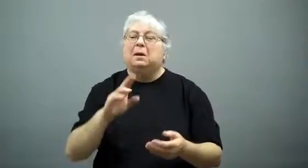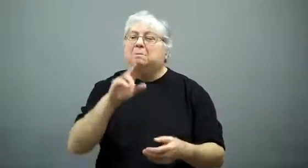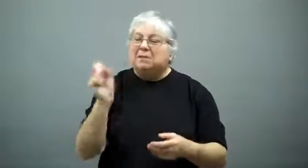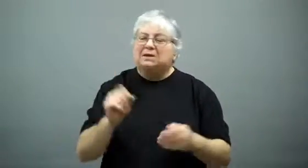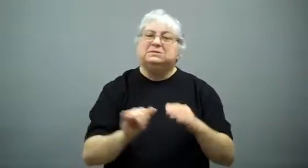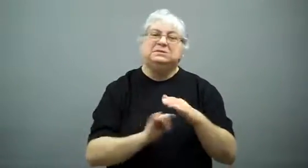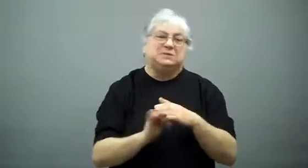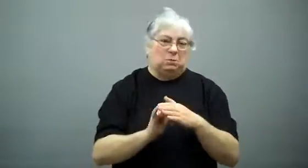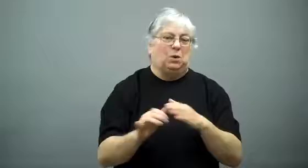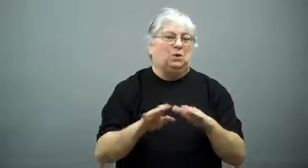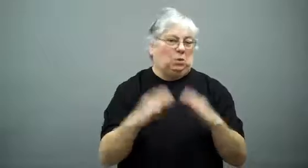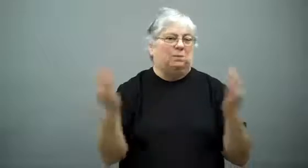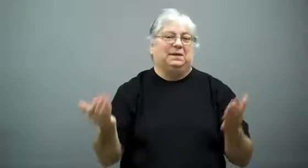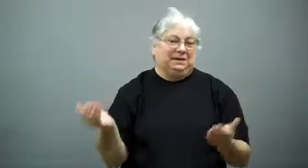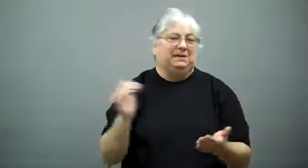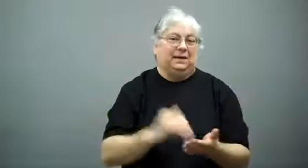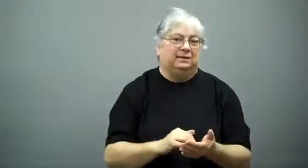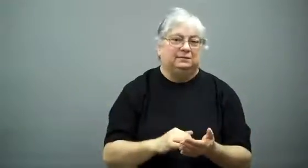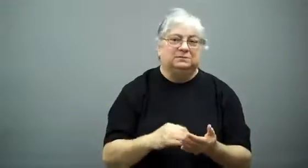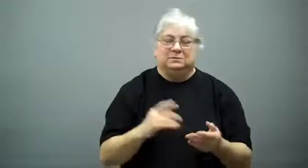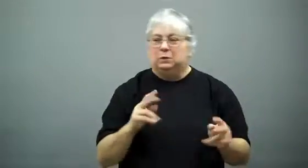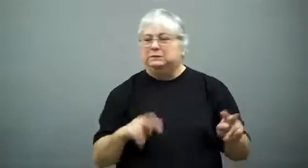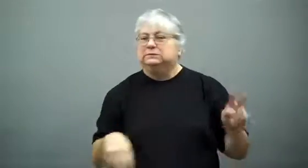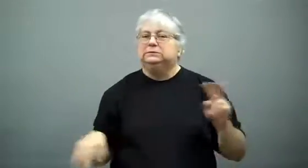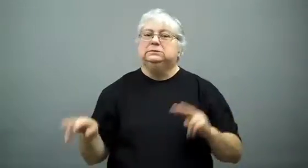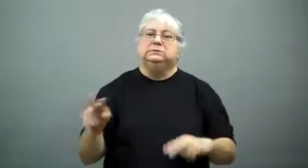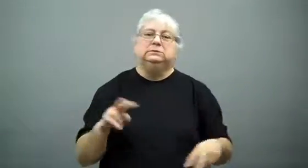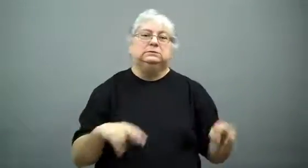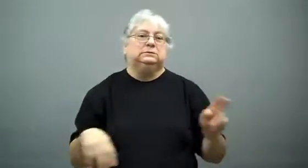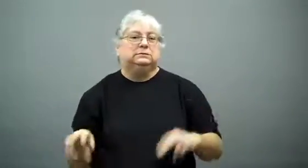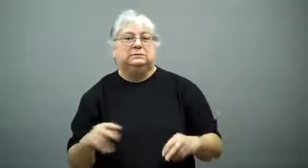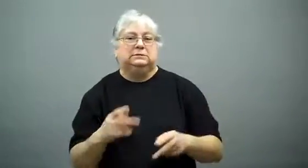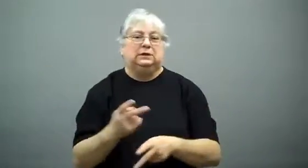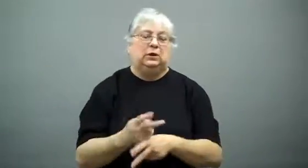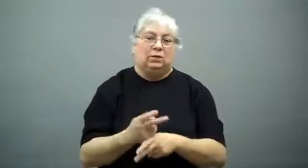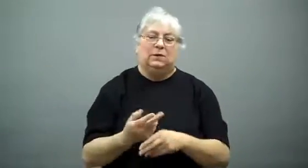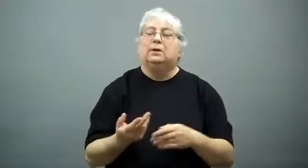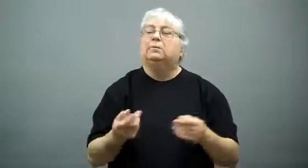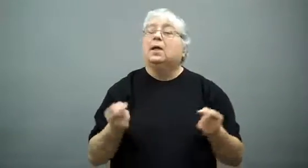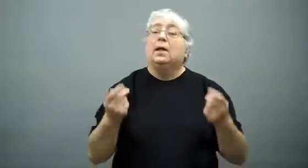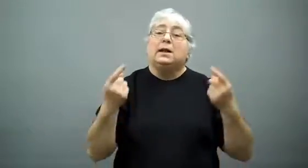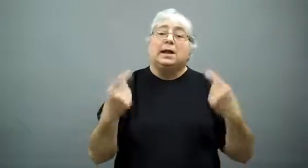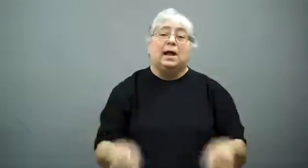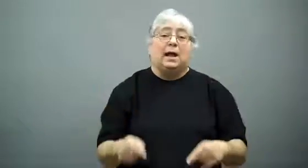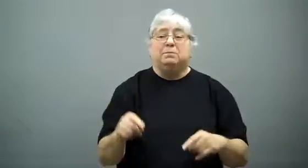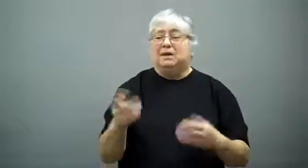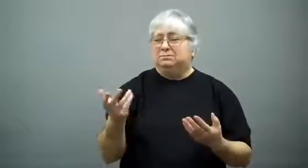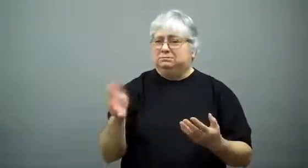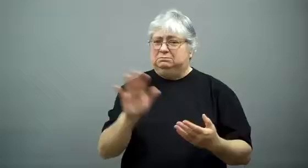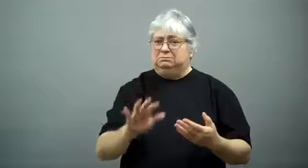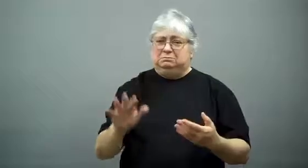Transit services opened again.